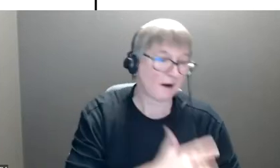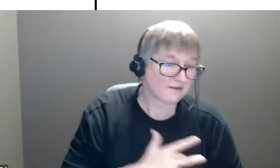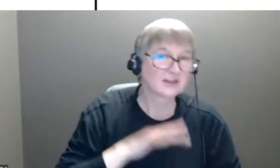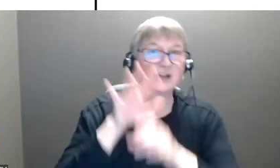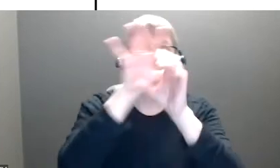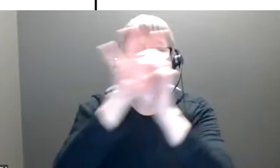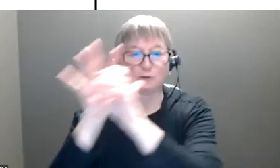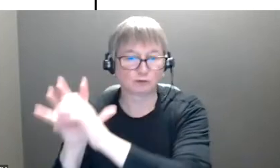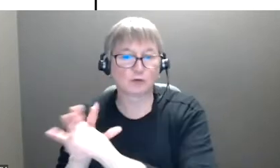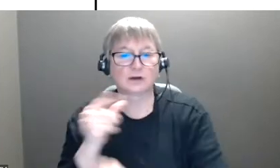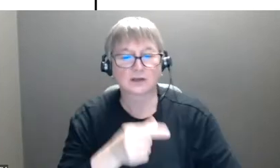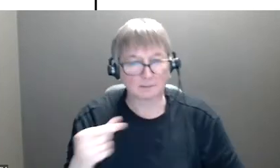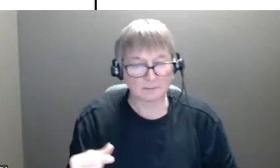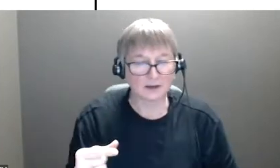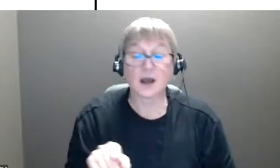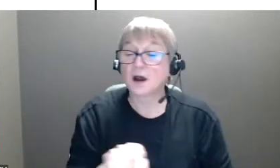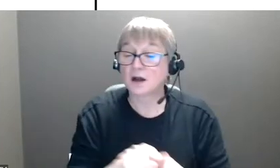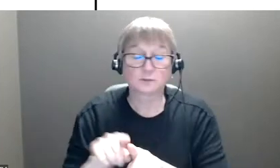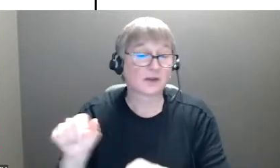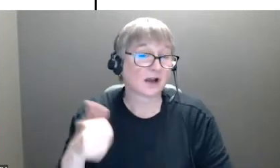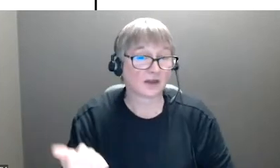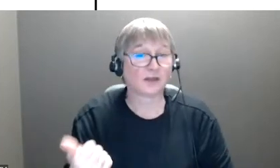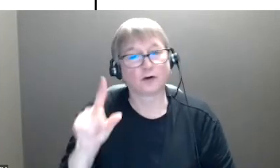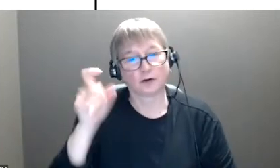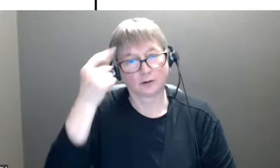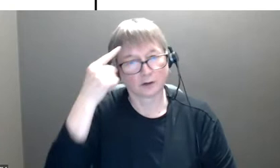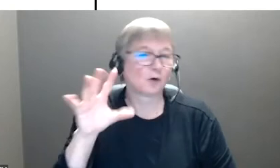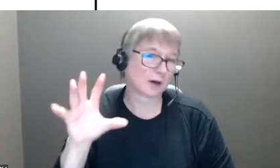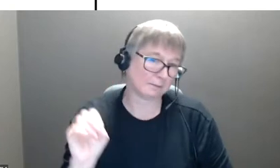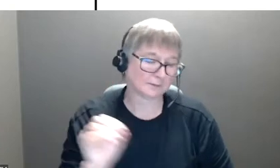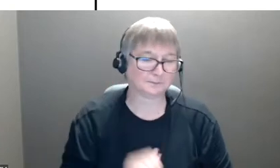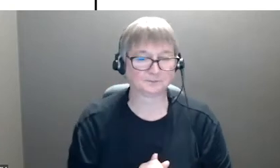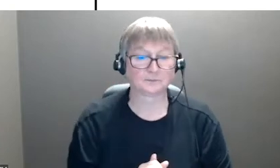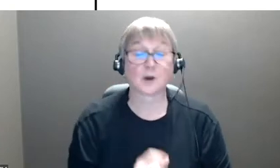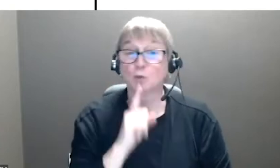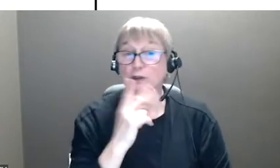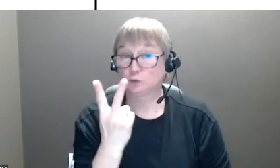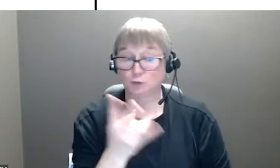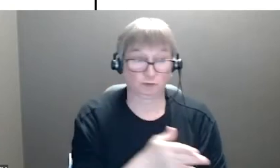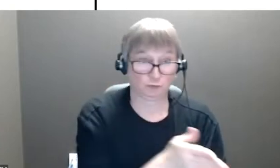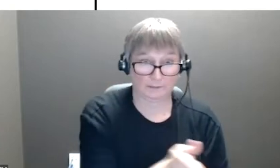So, the program is composed of two streams. Under the working with employer stream this funds